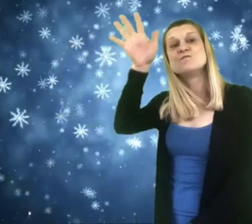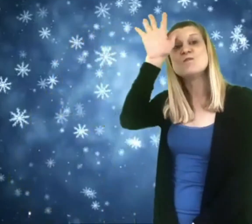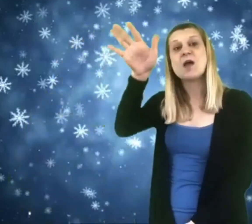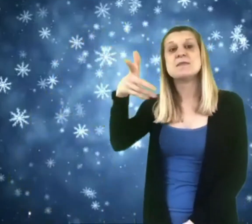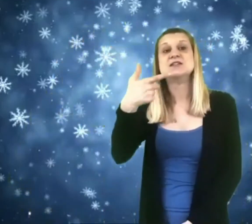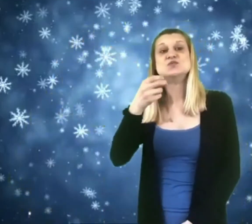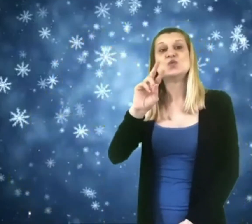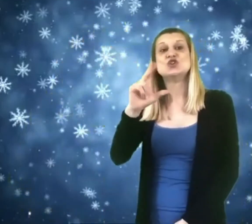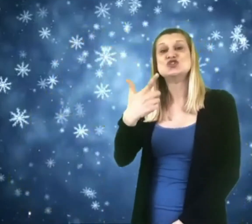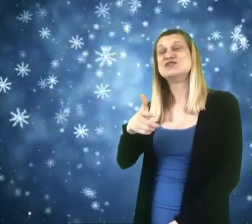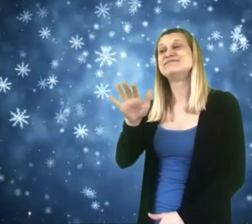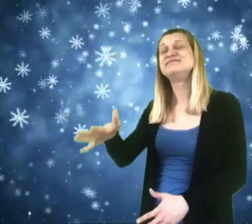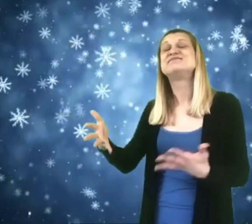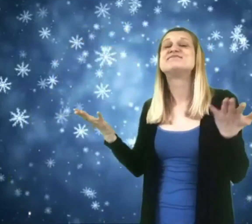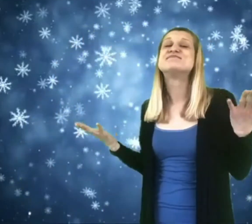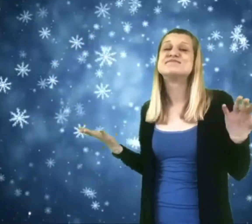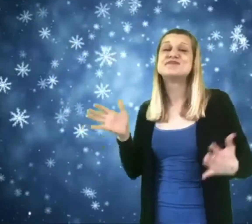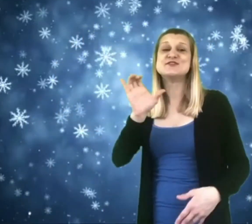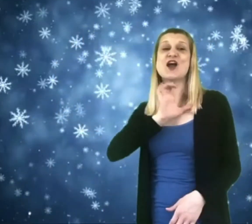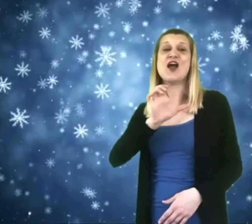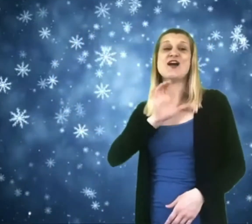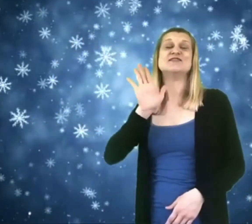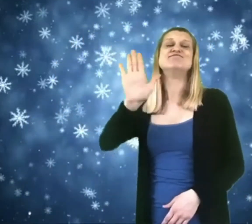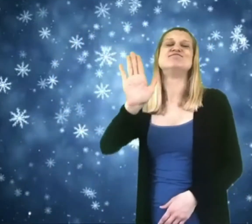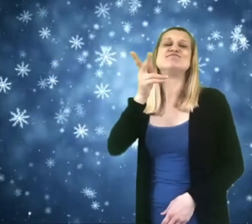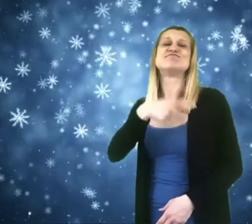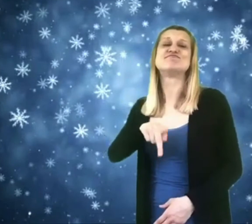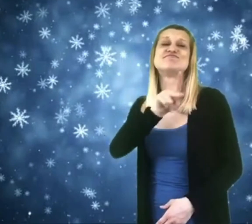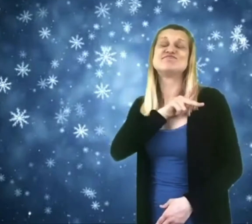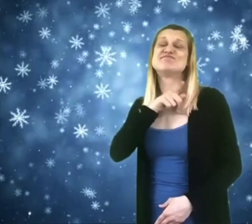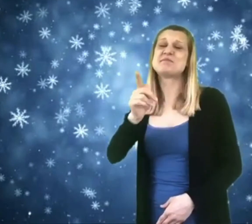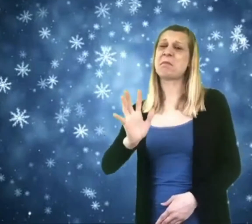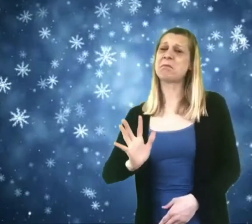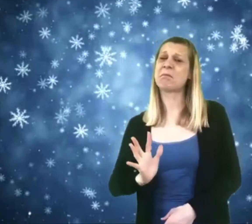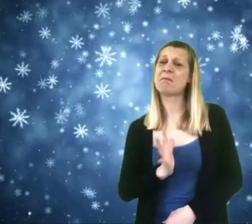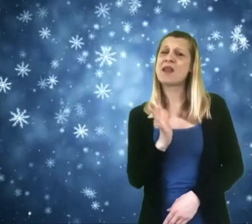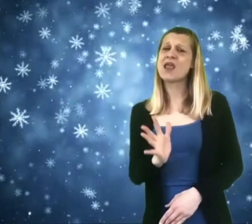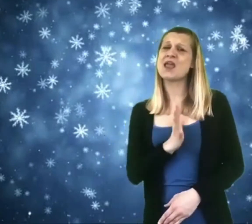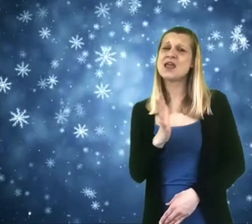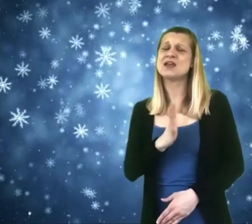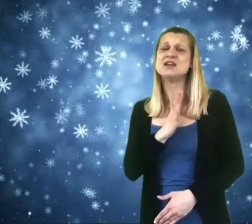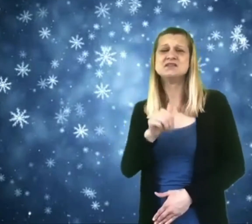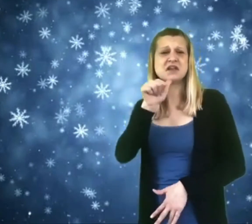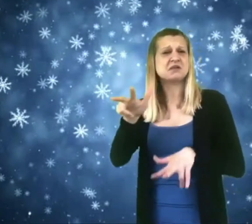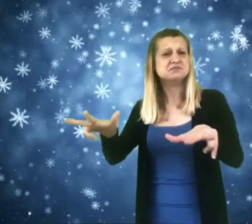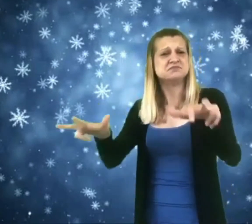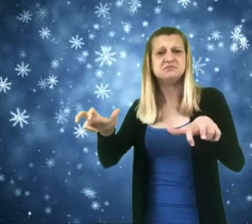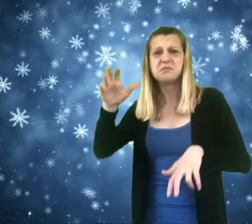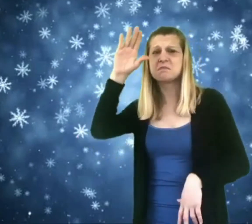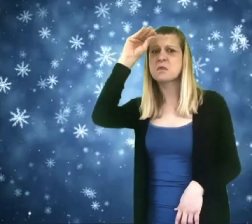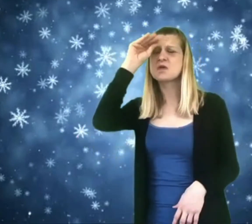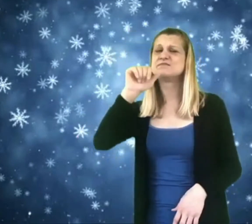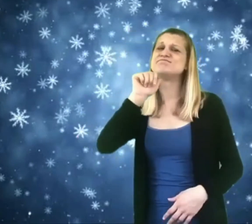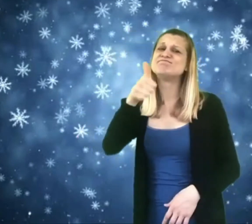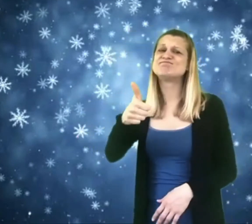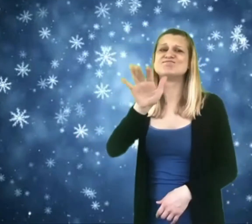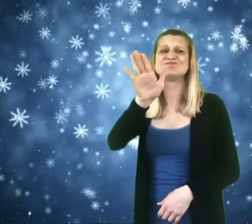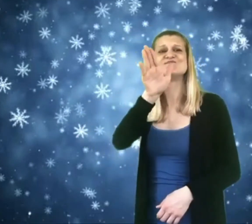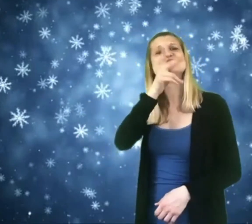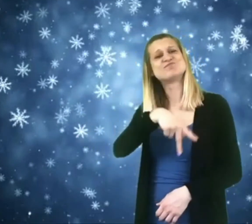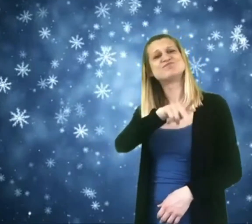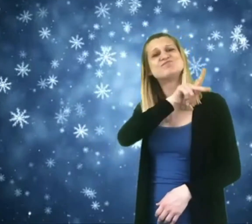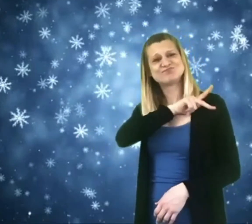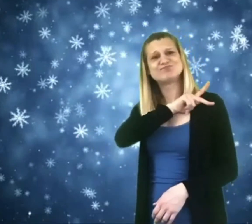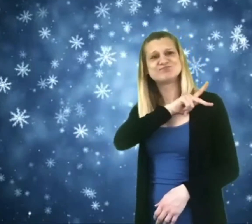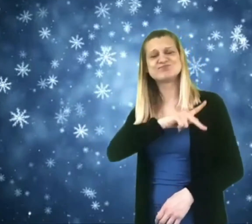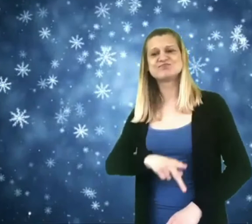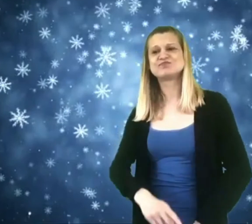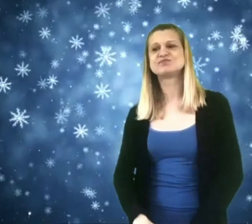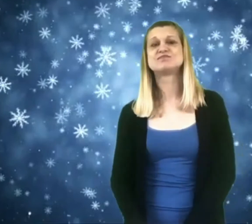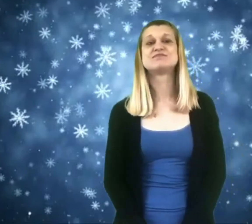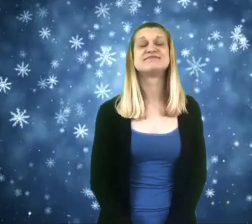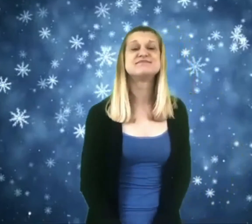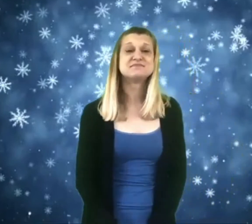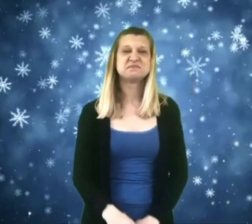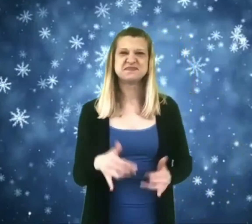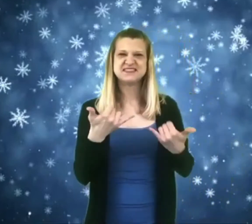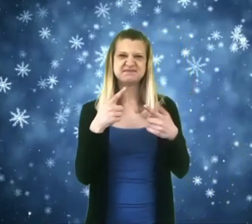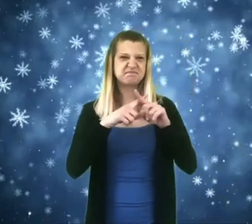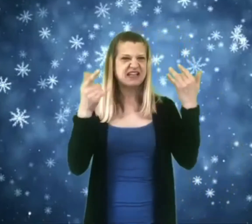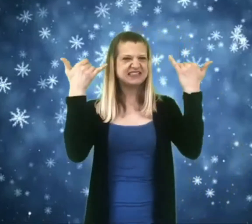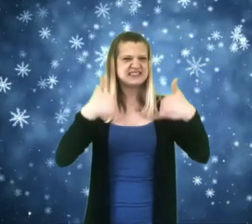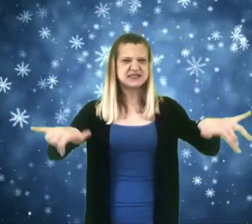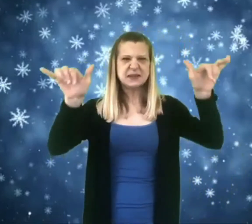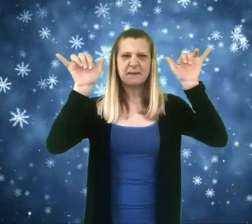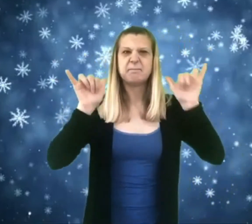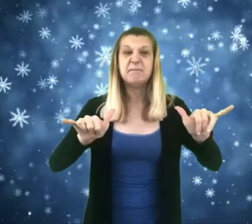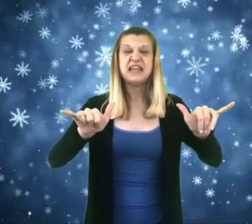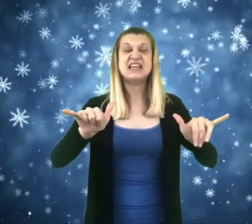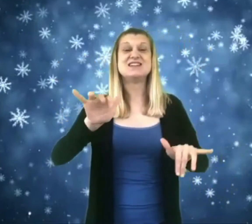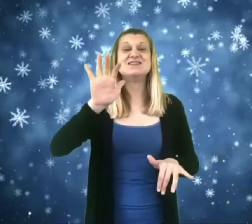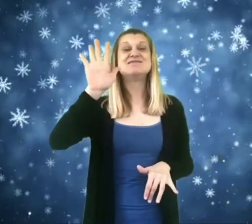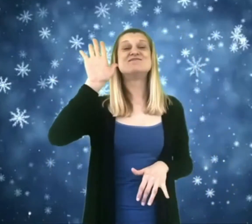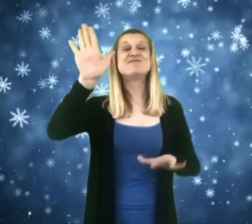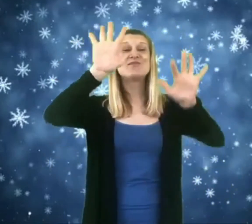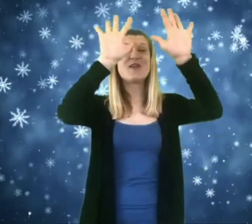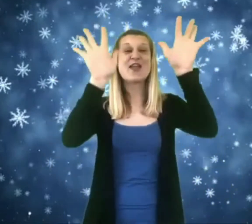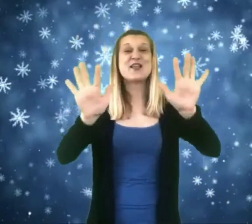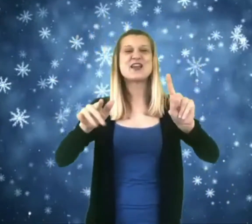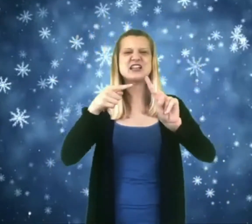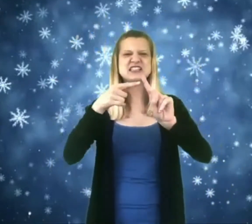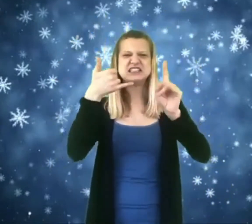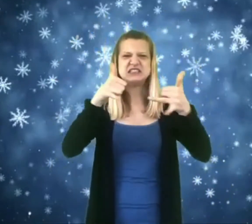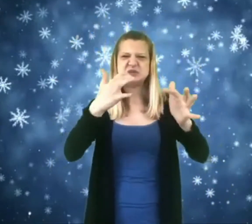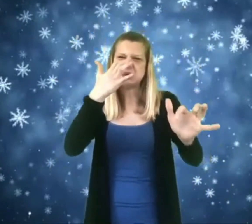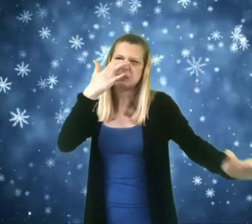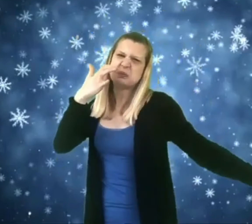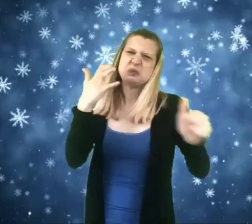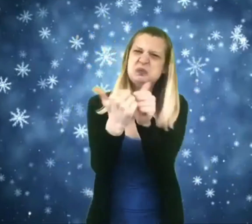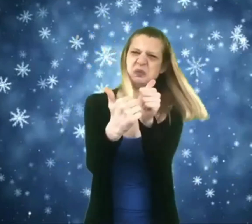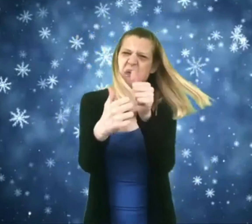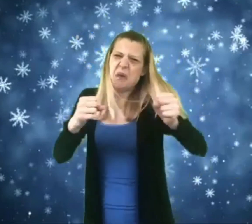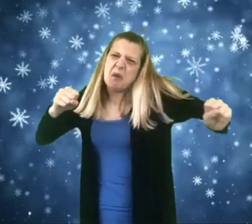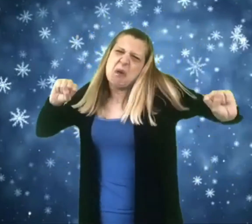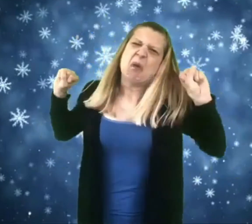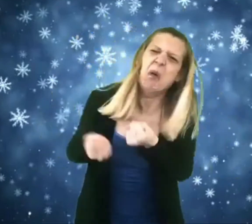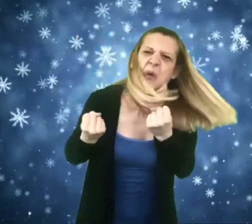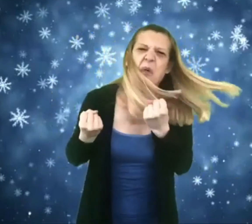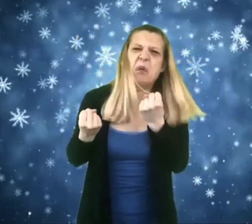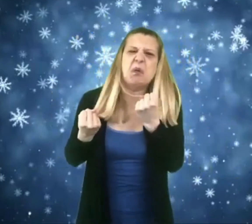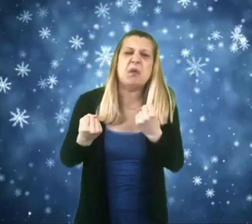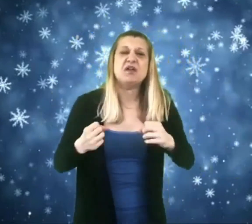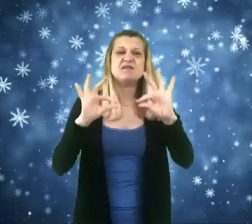"He’s a fine little, gentle, selfless fellow," said Grandpa George. The cruel weather went on and on.